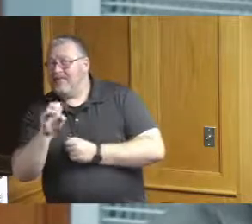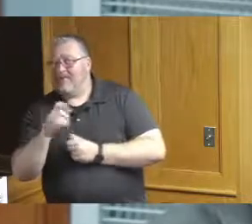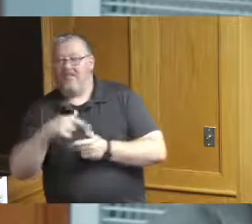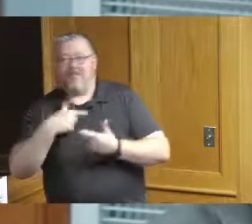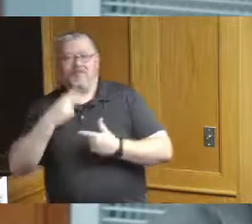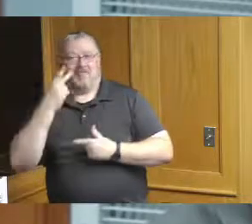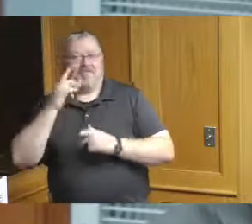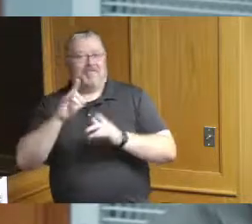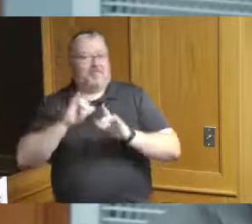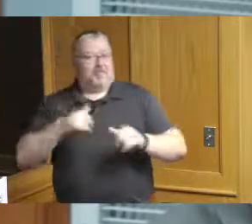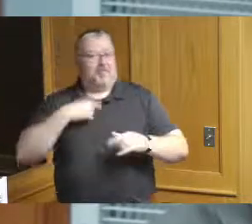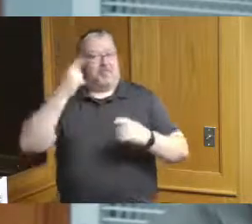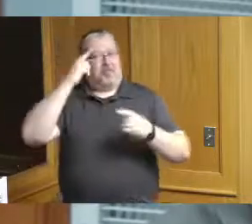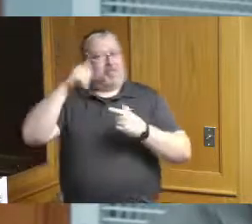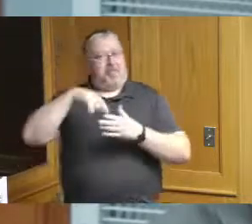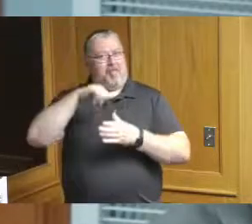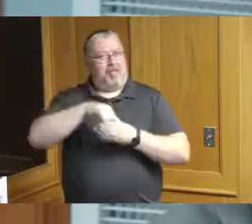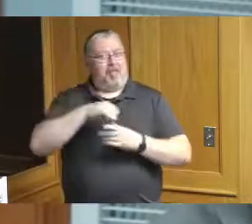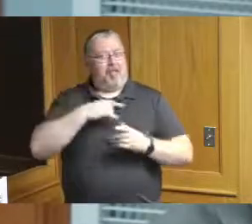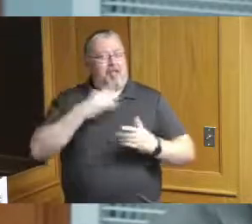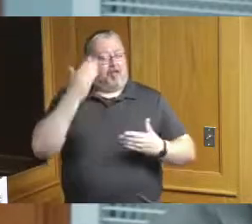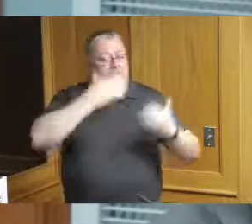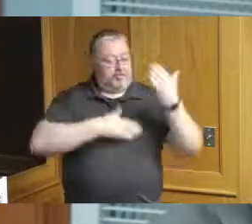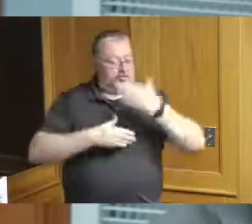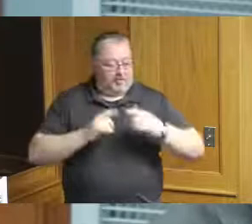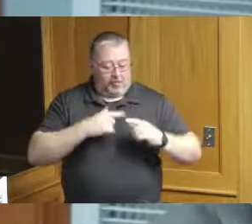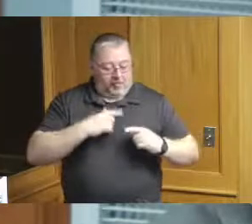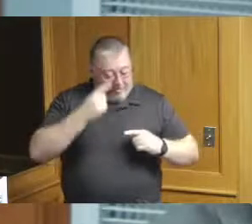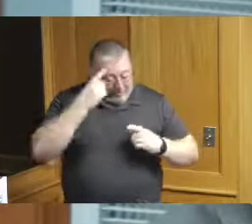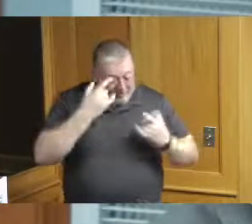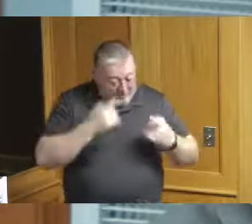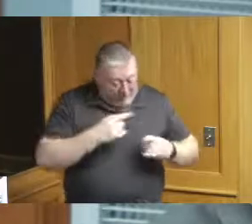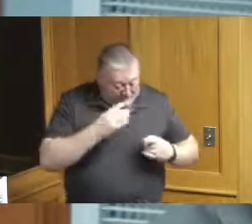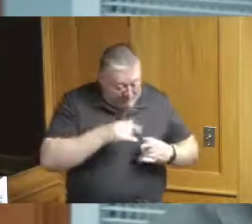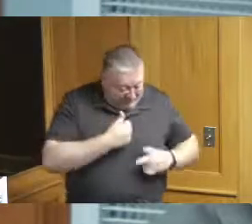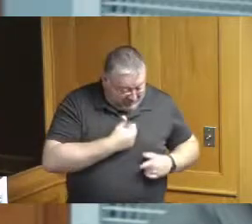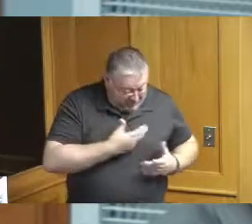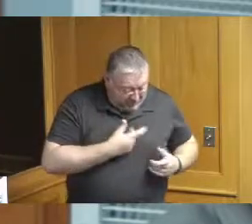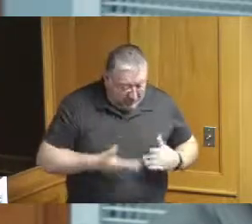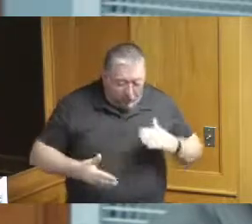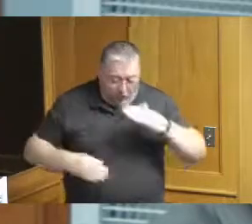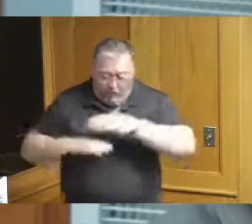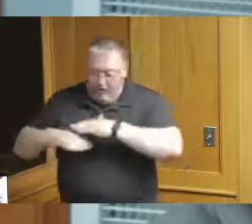an internal incentive it just happened to overlap uh with the state's backs a million program so